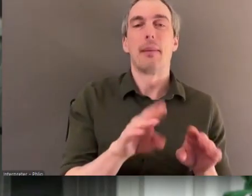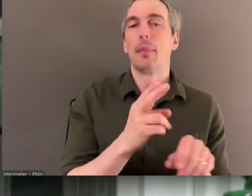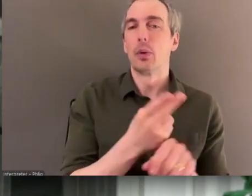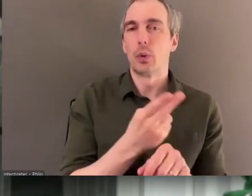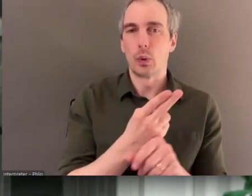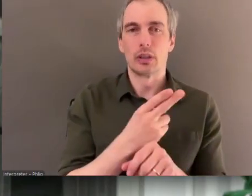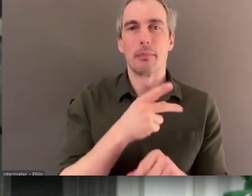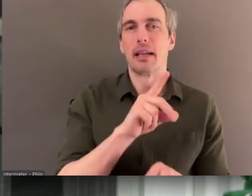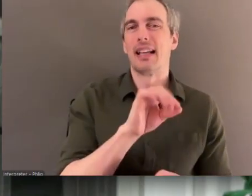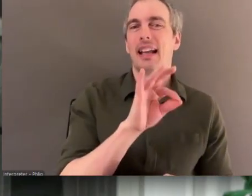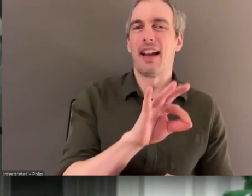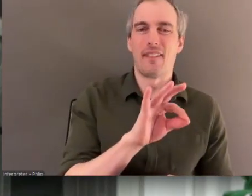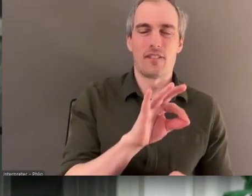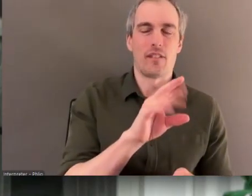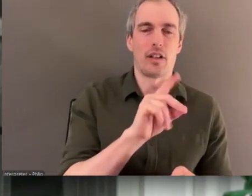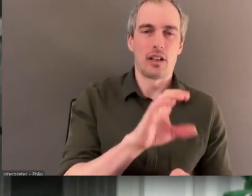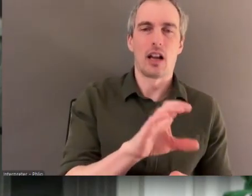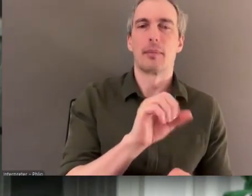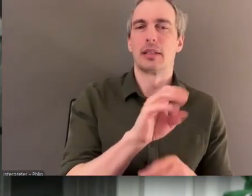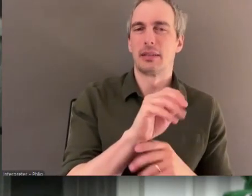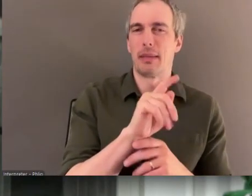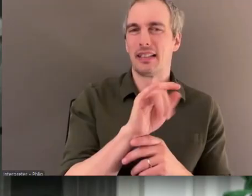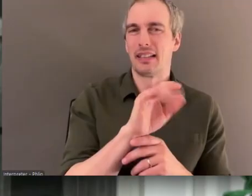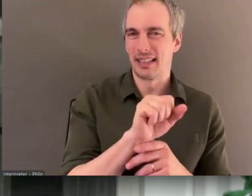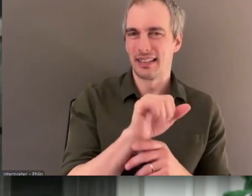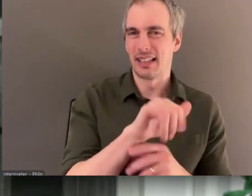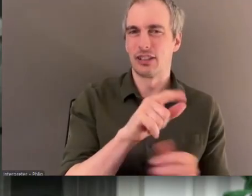So it's actually using the PDF text. It does both.